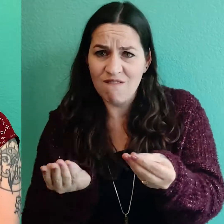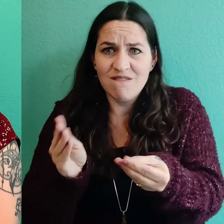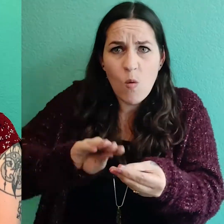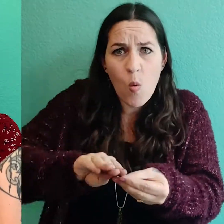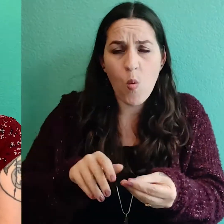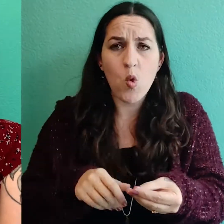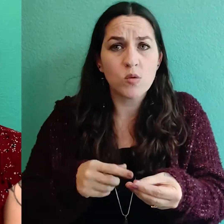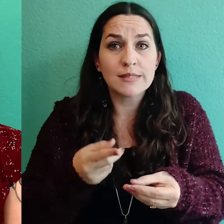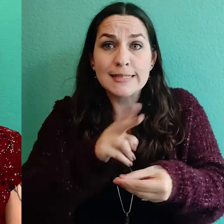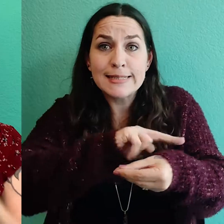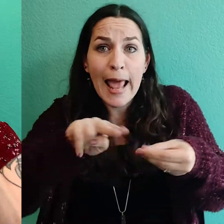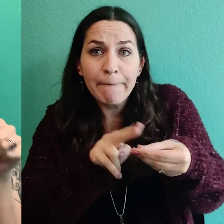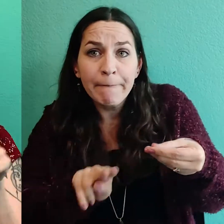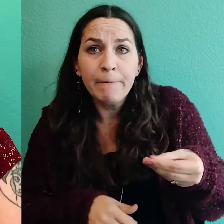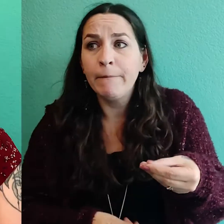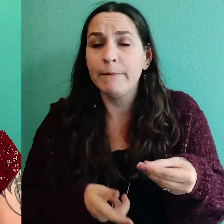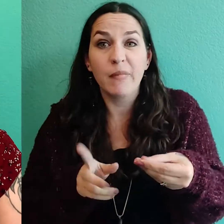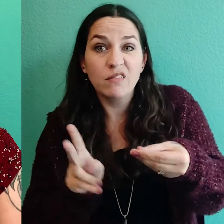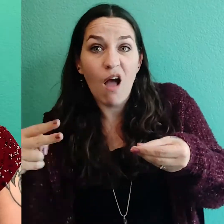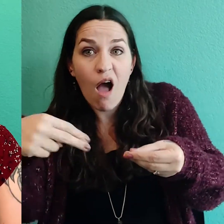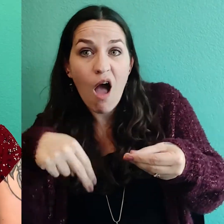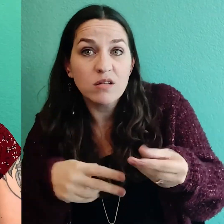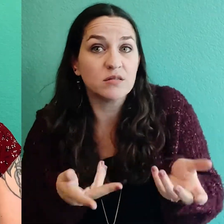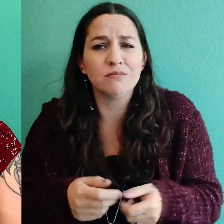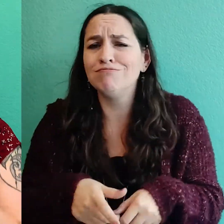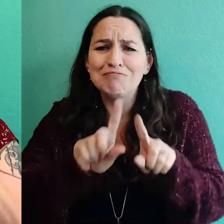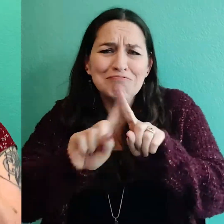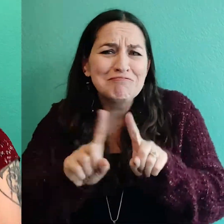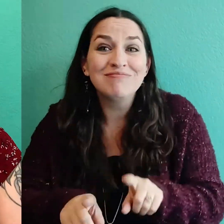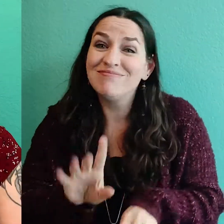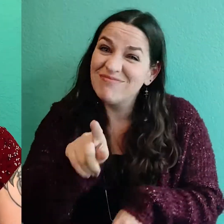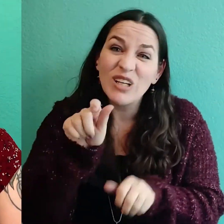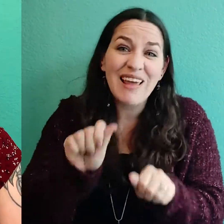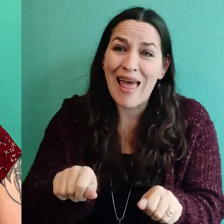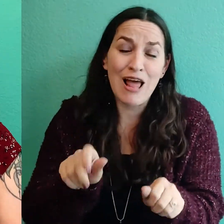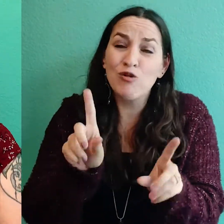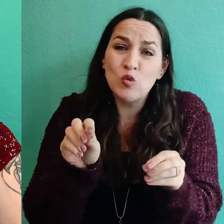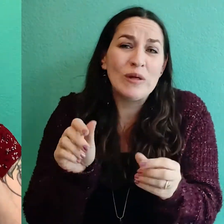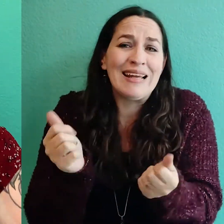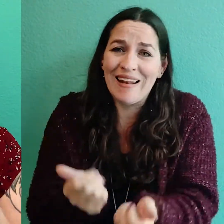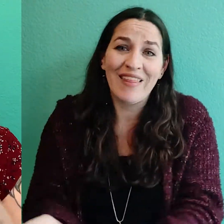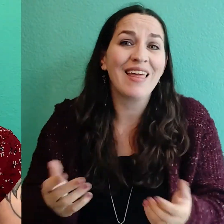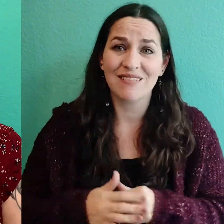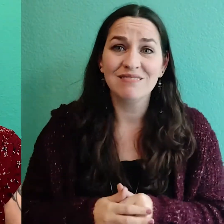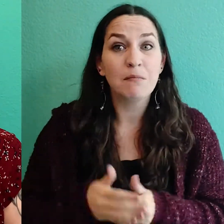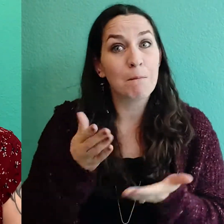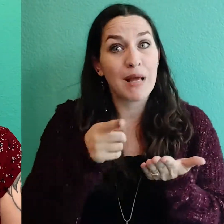You can fold it in half, you can tape things in, you can cut out pieces of it. You can do anything you want.